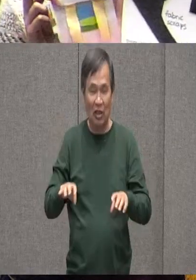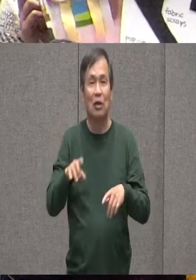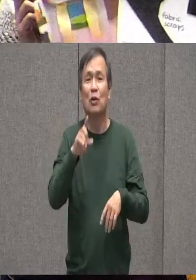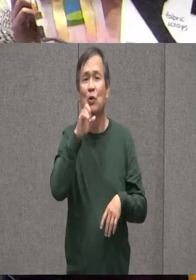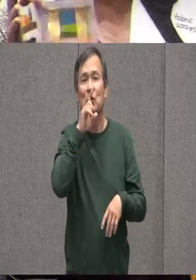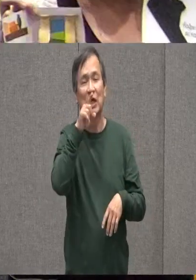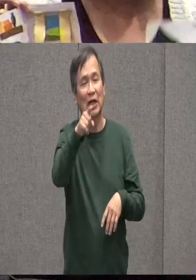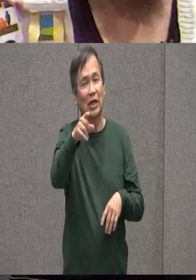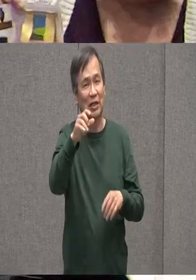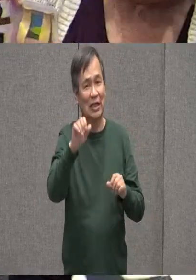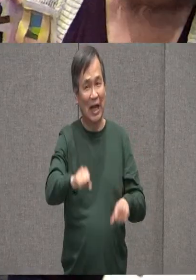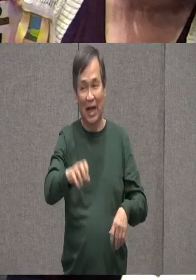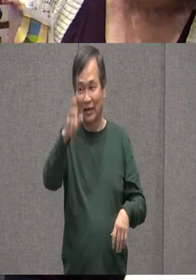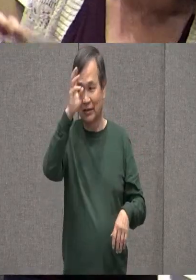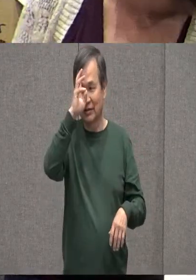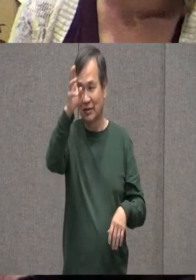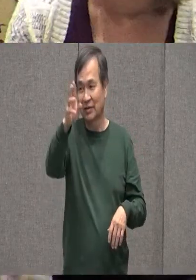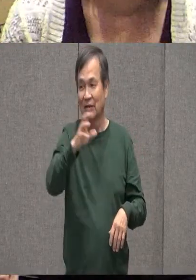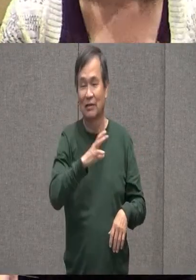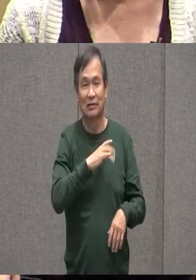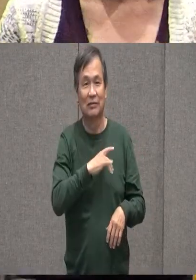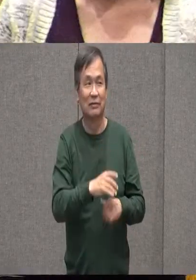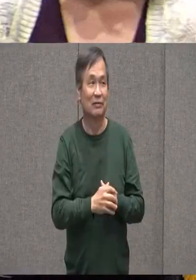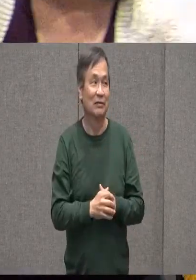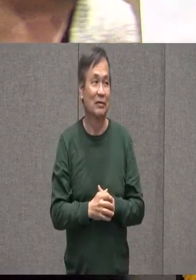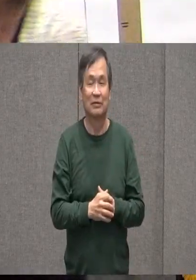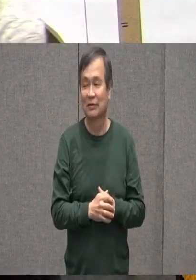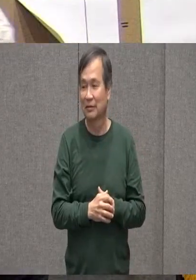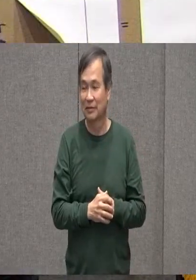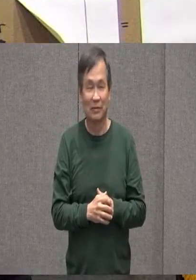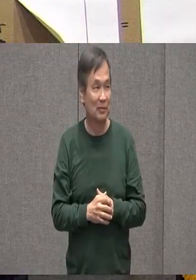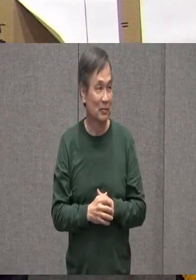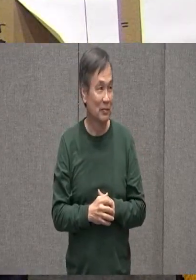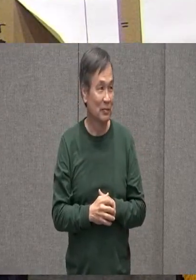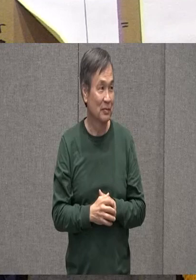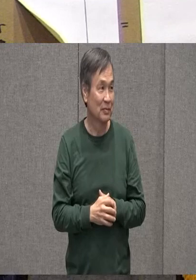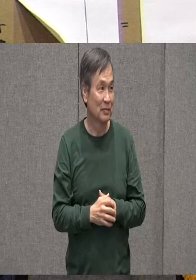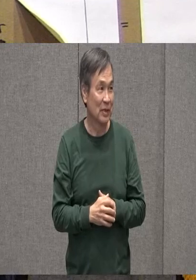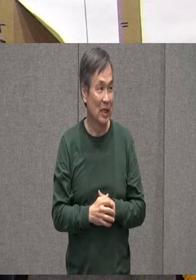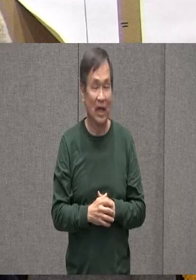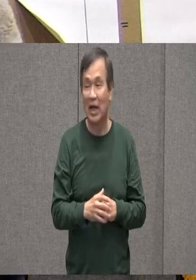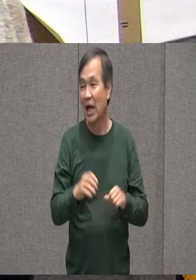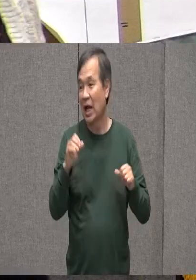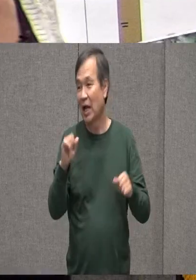with these little guys, oh my gosh, idea. I could use that little house